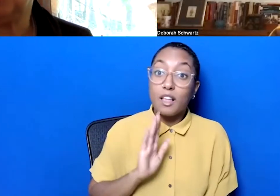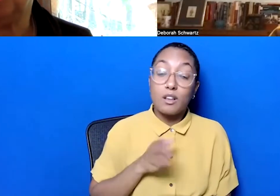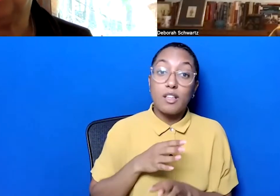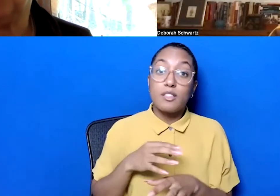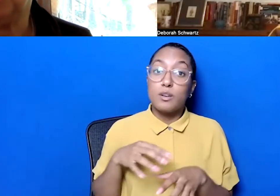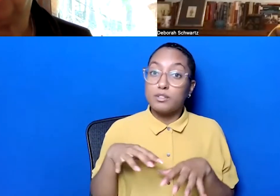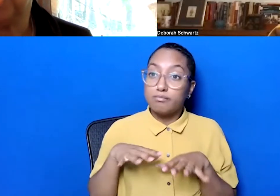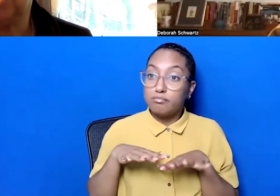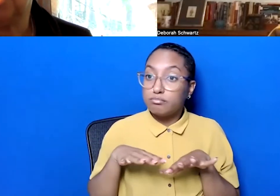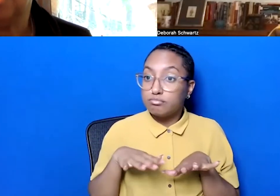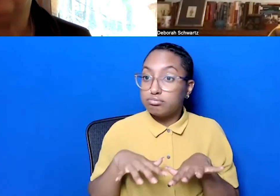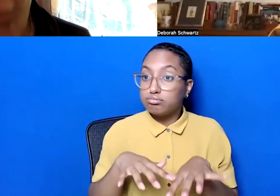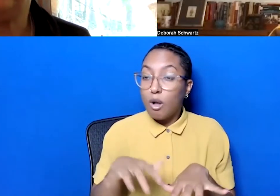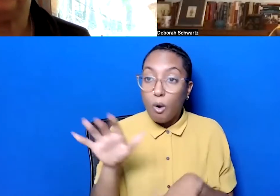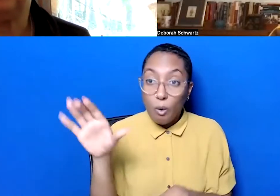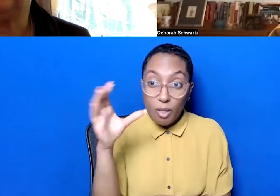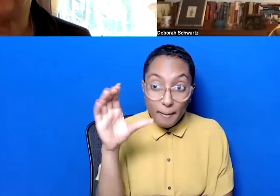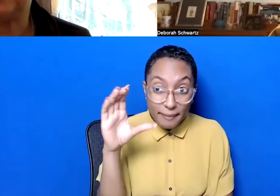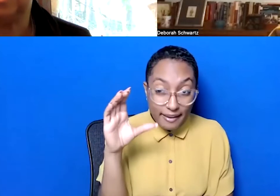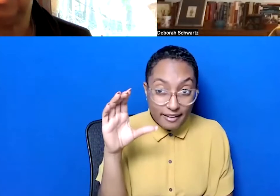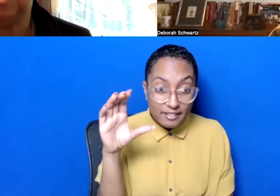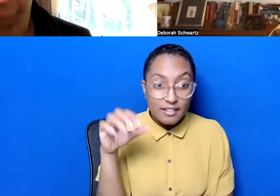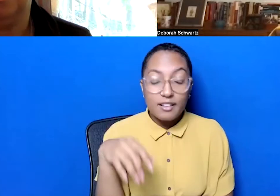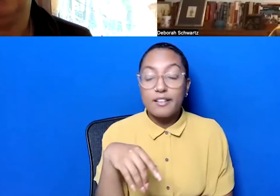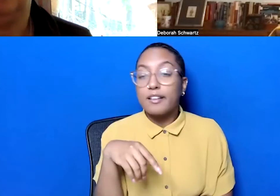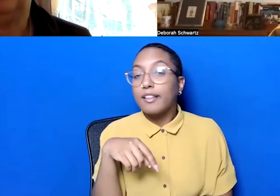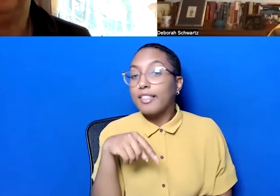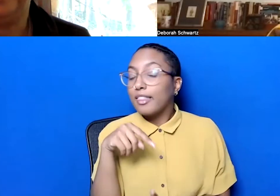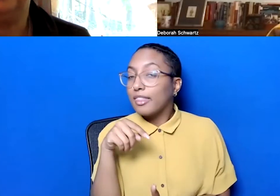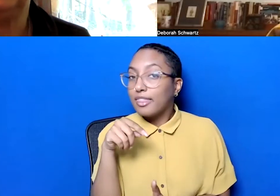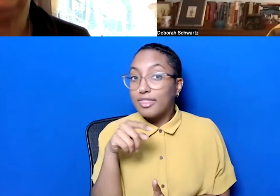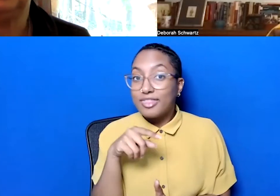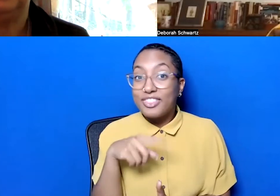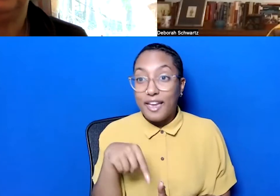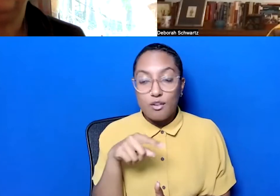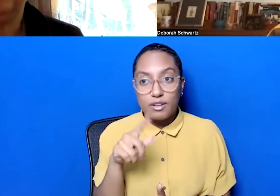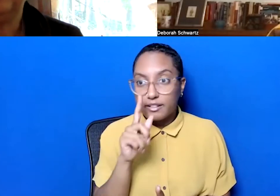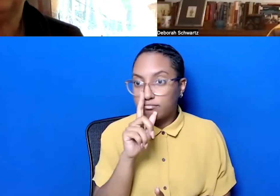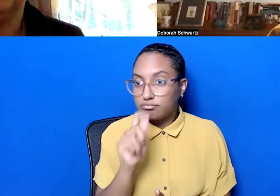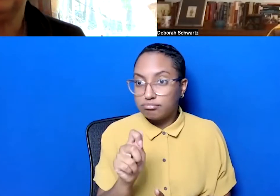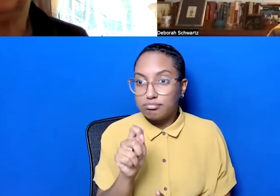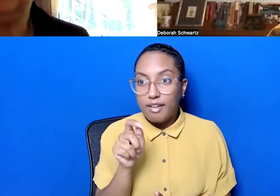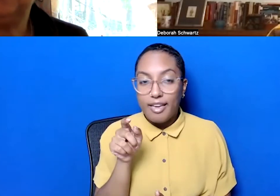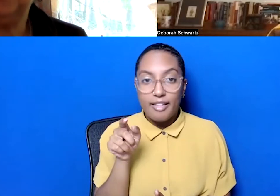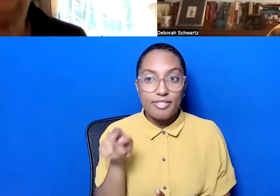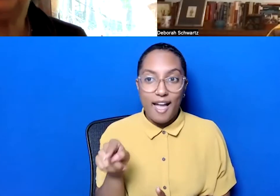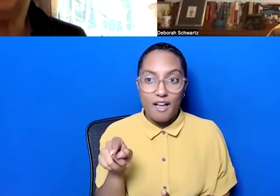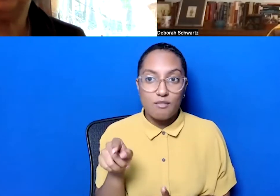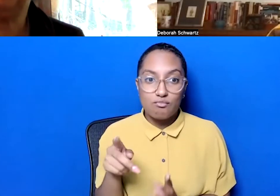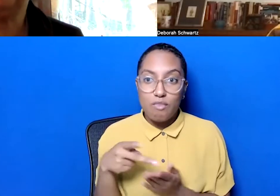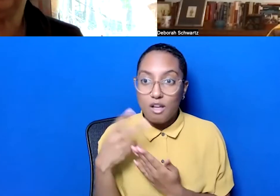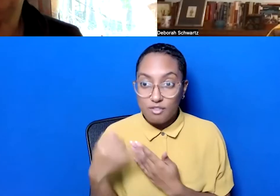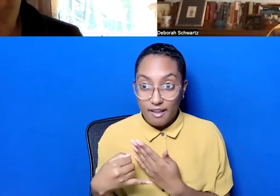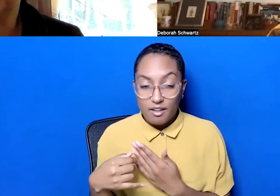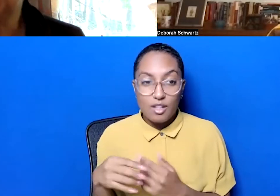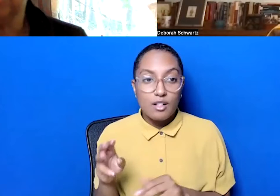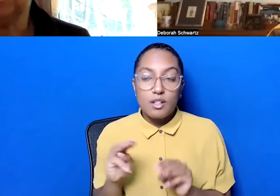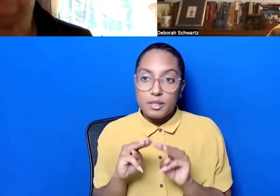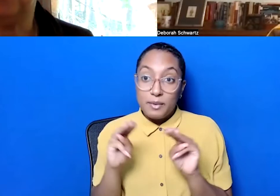int- new interpretation, they found it fascinating, and the museum has really become a resource for